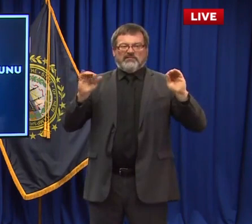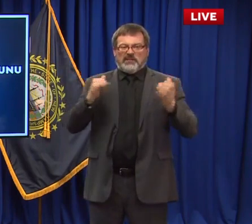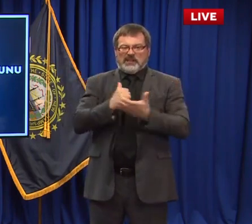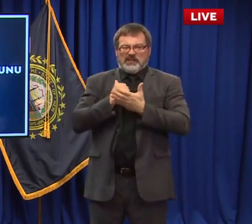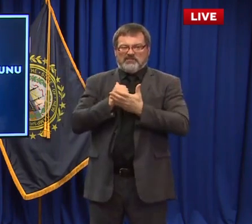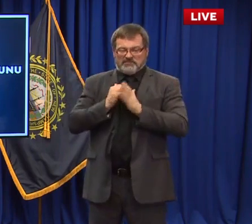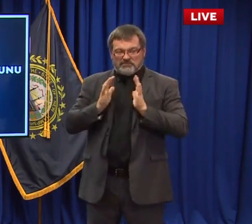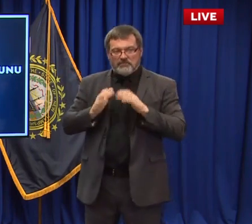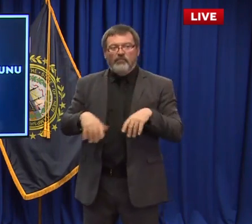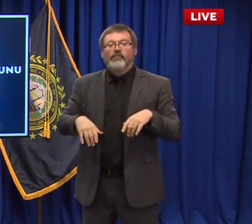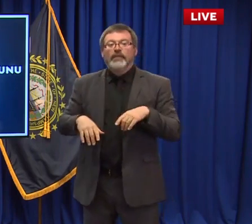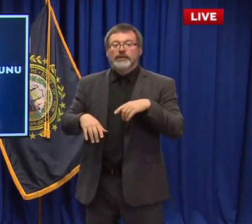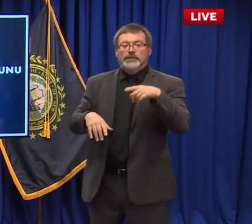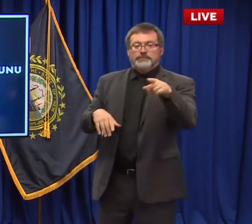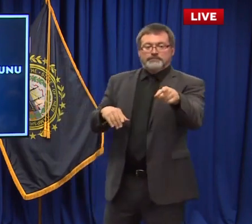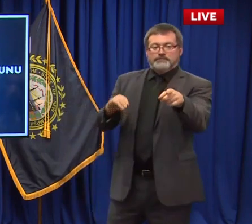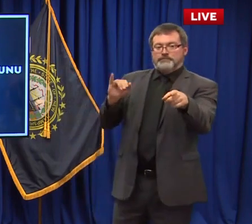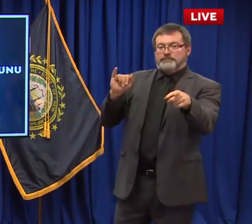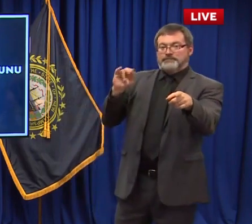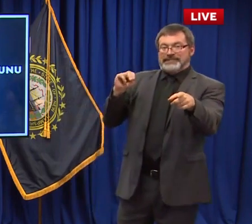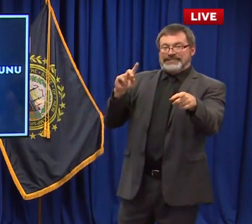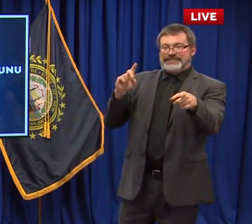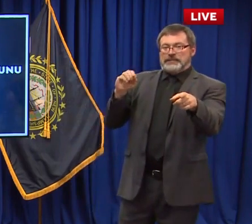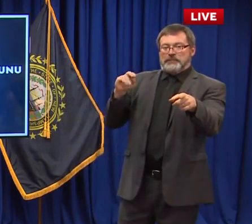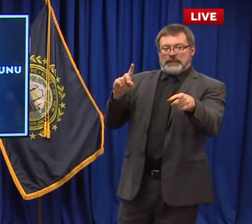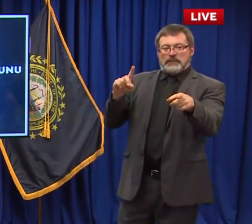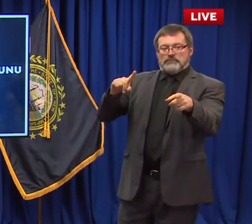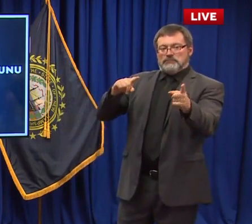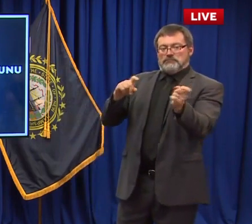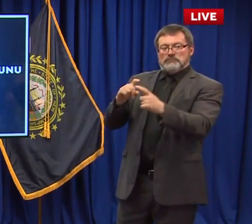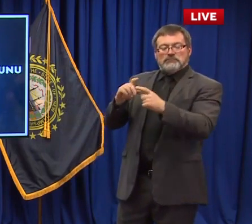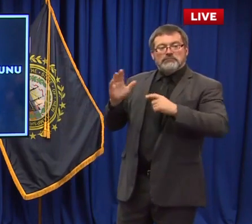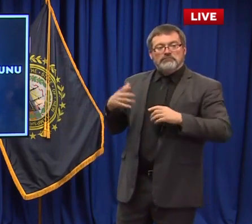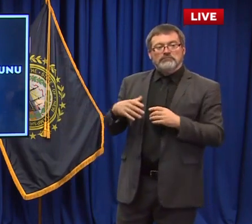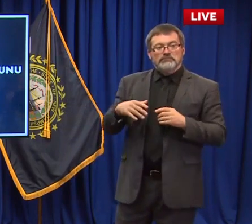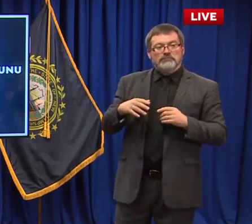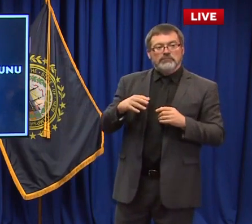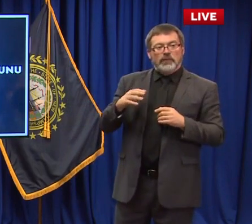THANKS. THANK YOU. HI.